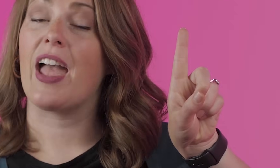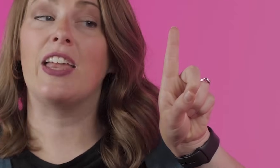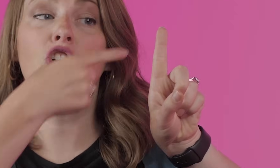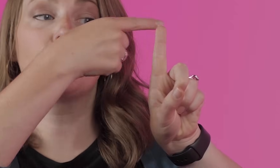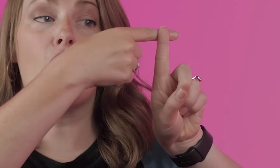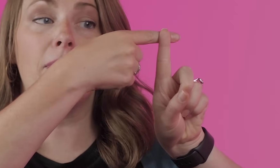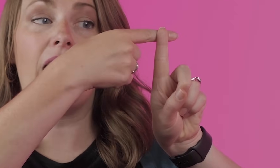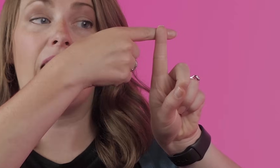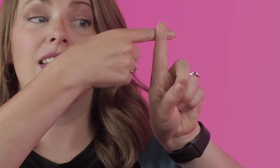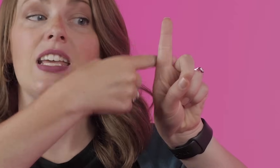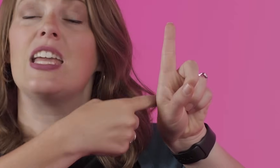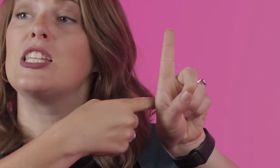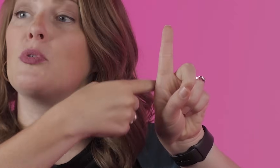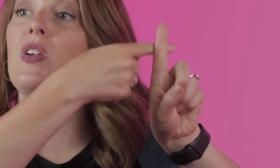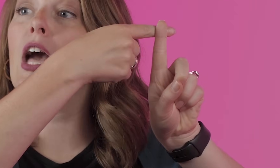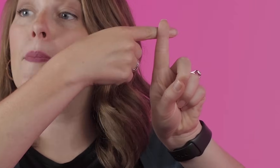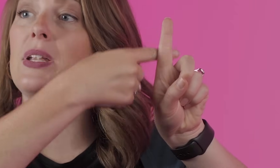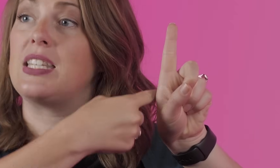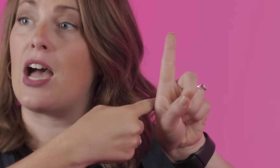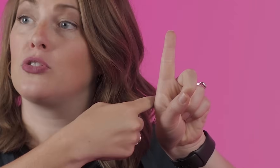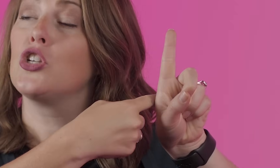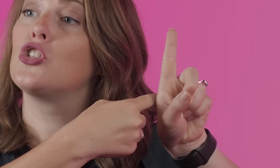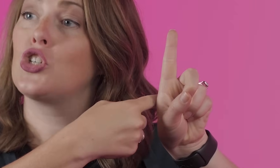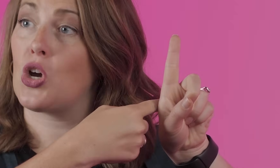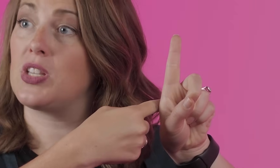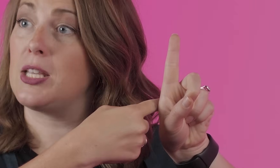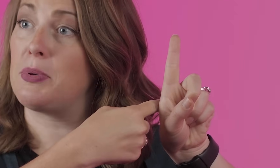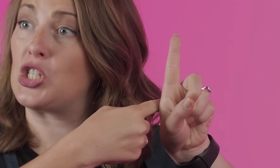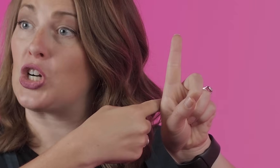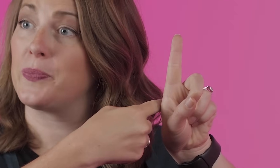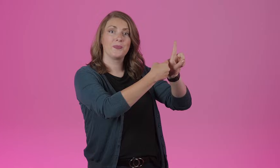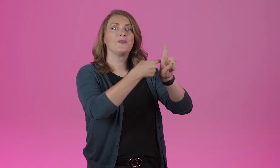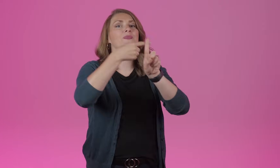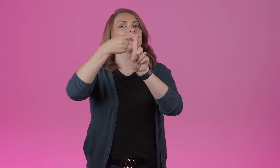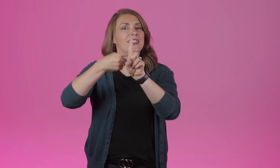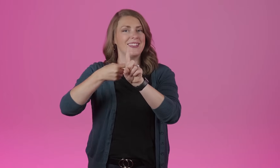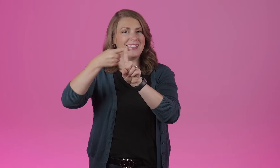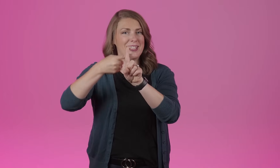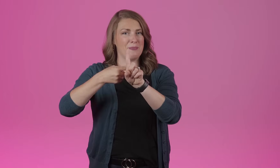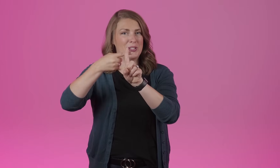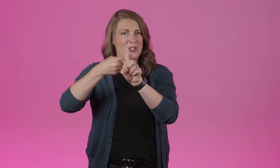and your dominant hand is moving up and down to show the temperature 'temperature.'